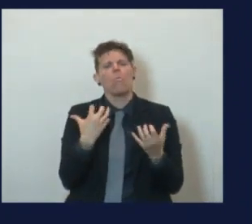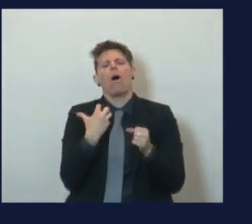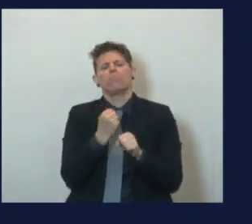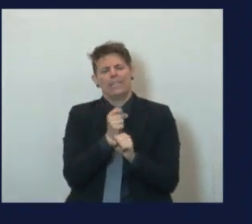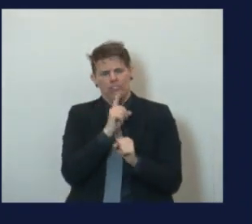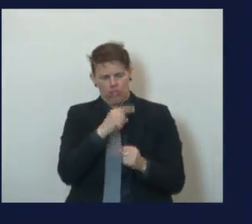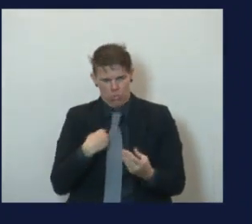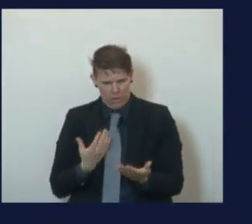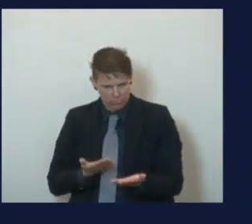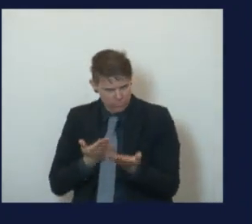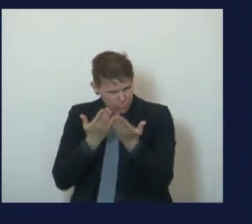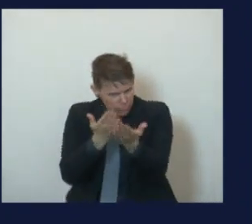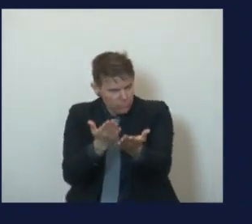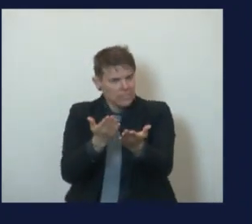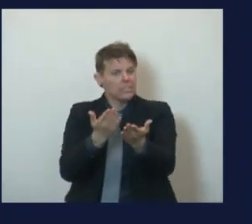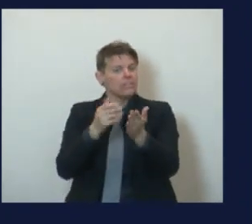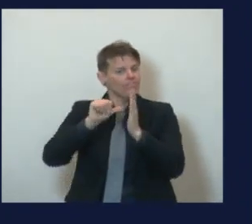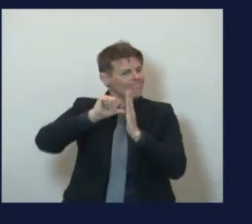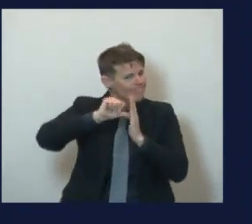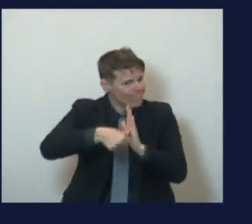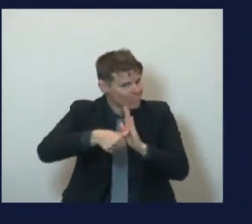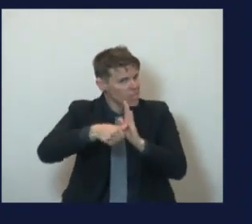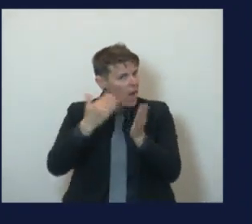ANY OUTDOOR ACTIVITY AND THE BEAUTY OF THE STATE.